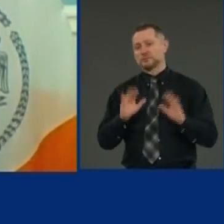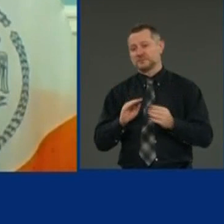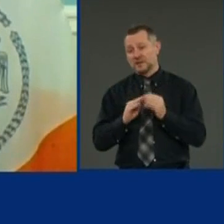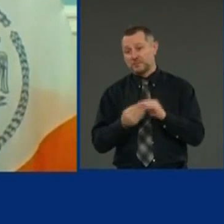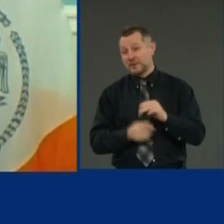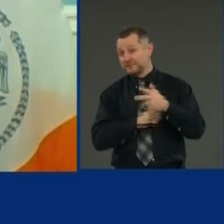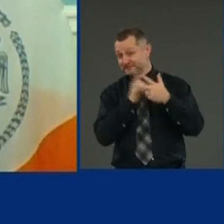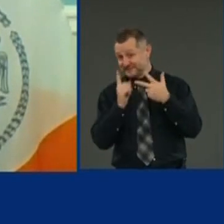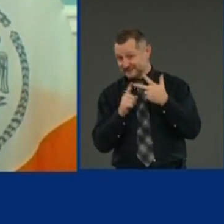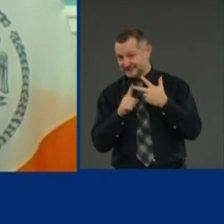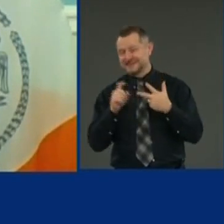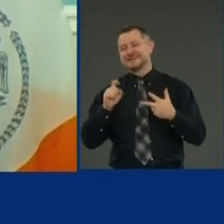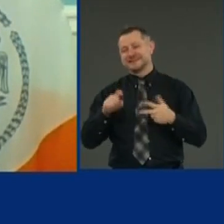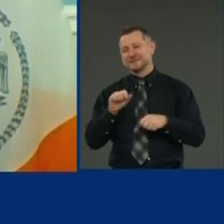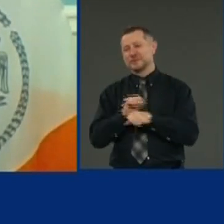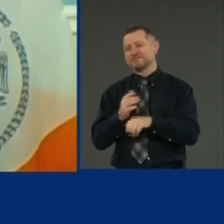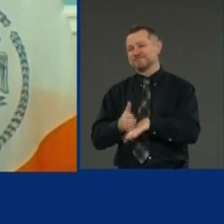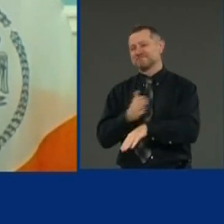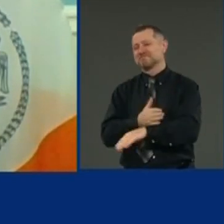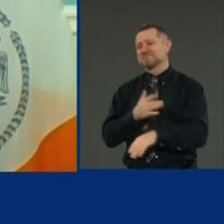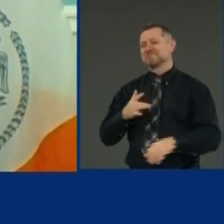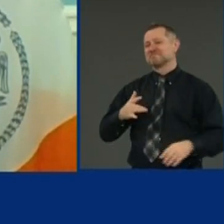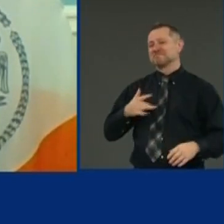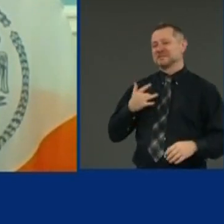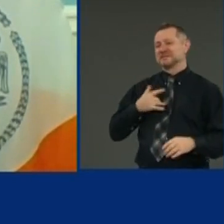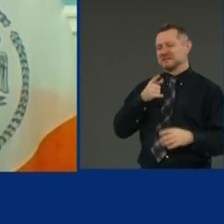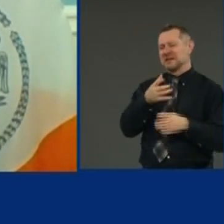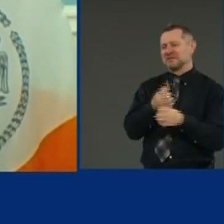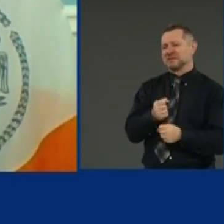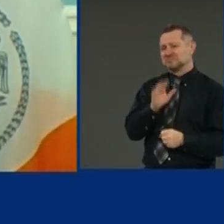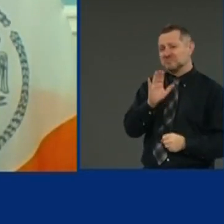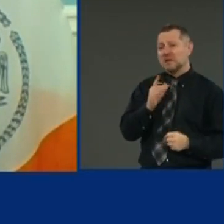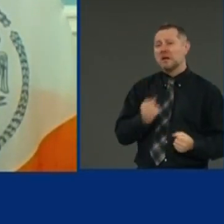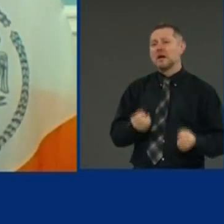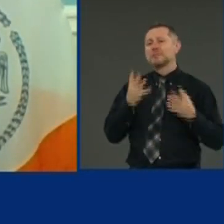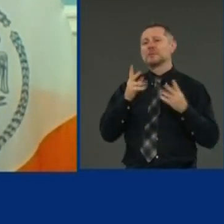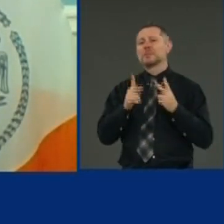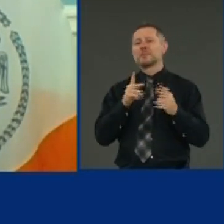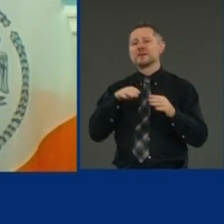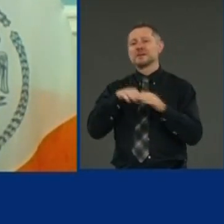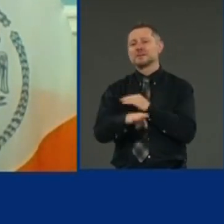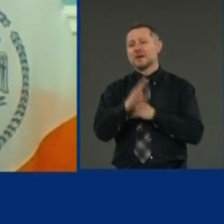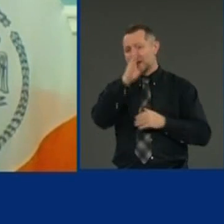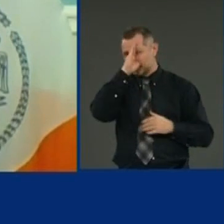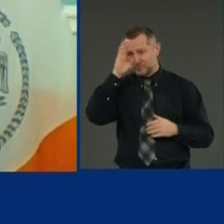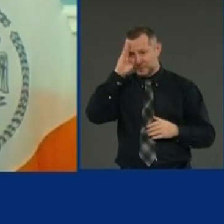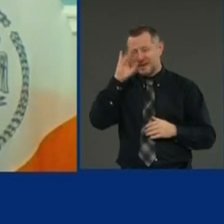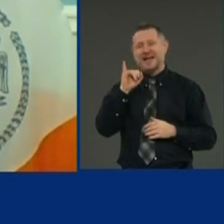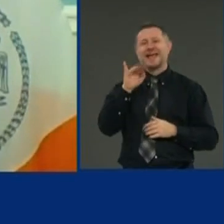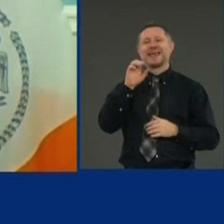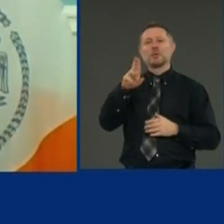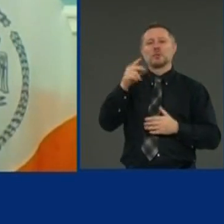TESTED POSITIVE IN NO,. SO THESE ARE GREAT INDICATORS. THE THIRD ONE, WE STILL HAVE A LITTLE WORK TO DO AND I'M